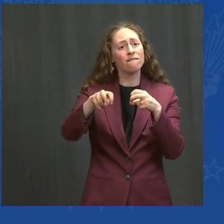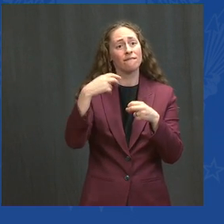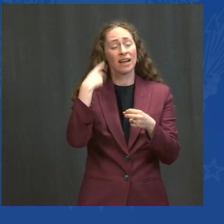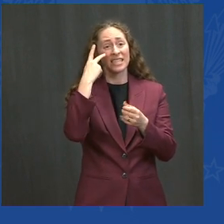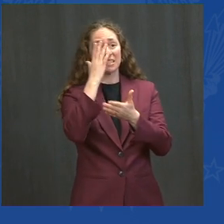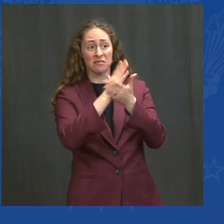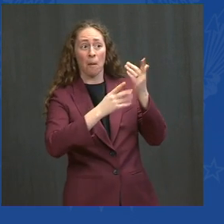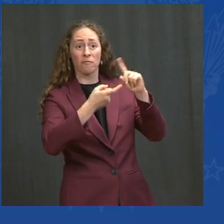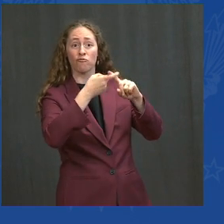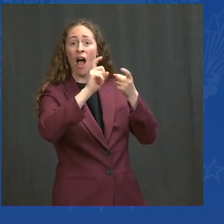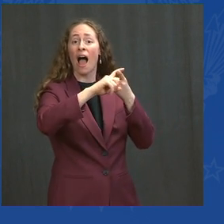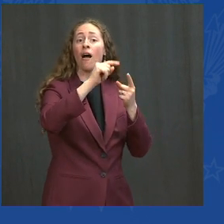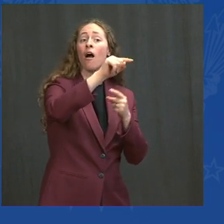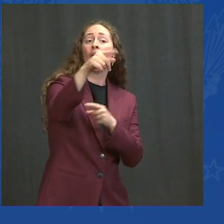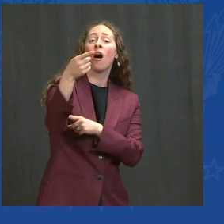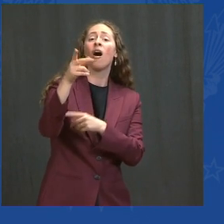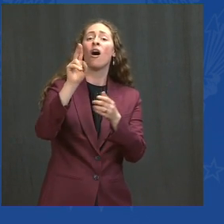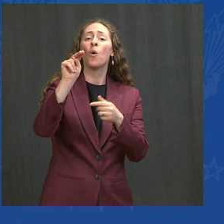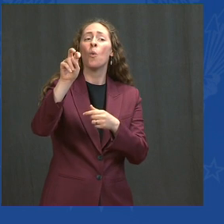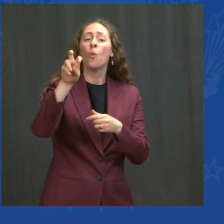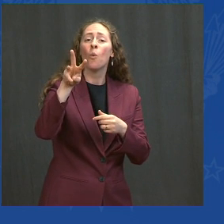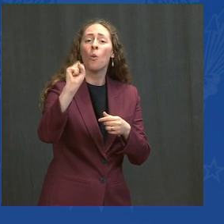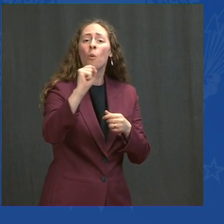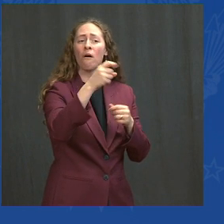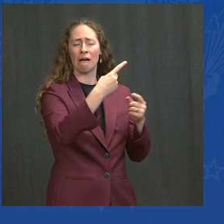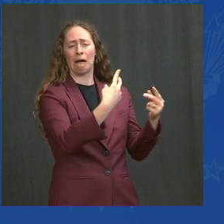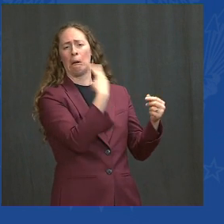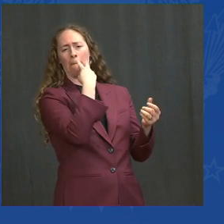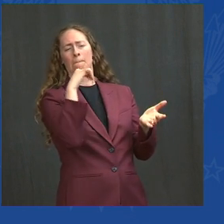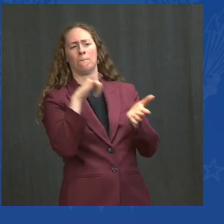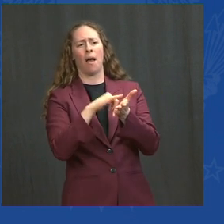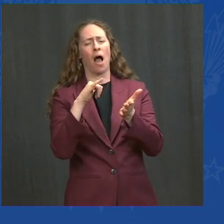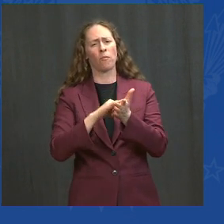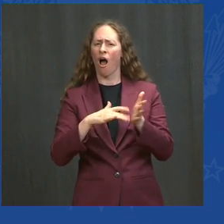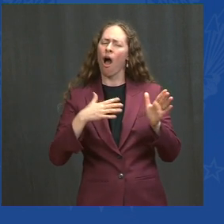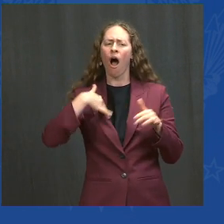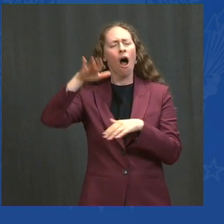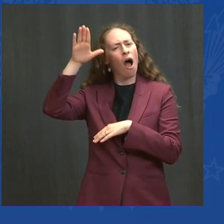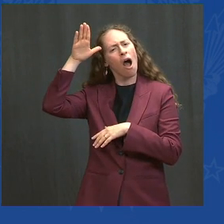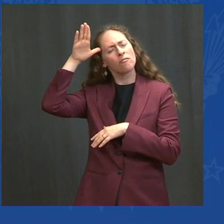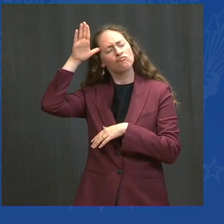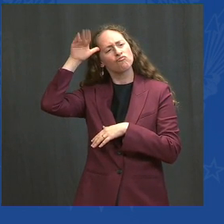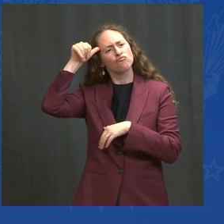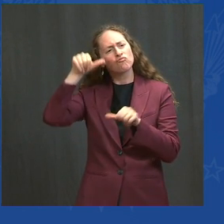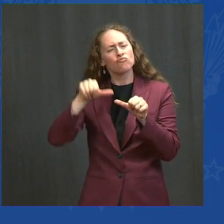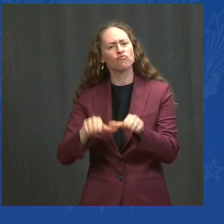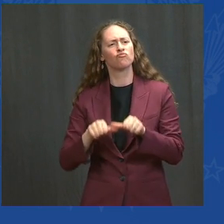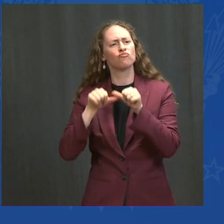I still don't think it is but -- because I believe that there's nothing we cannot do if we bring --